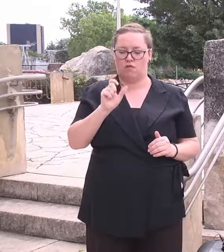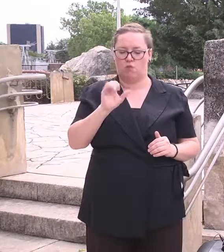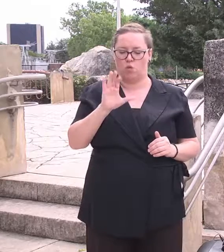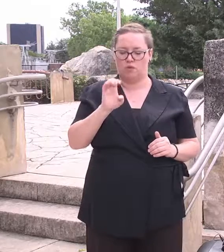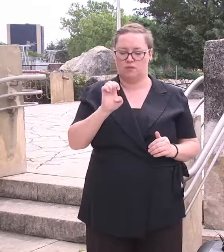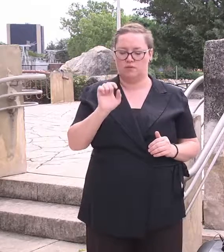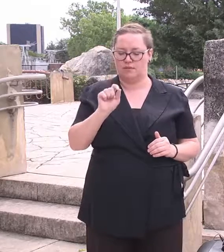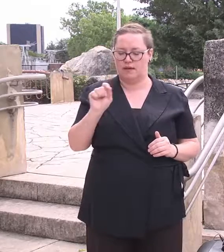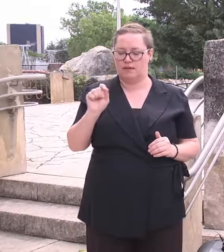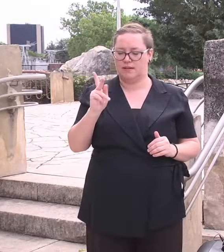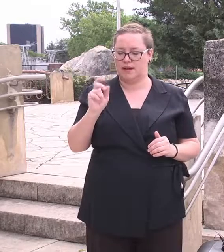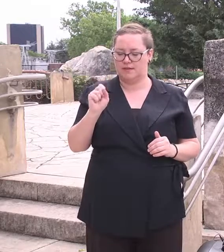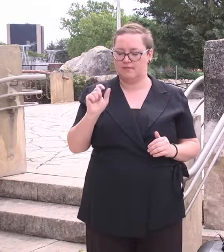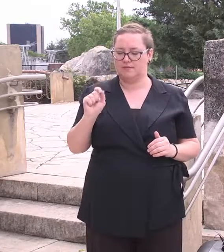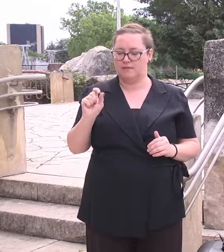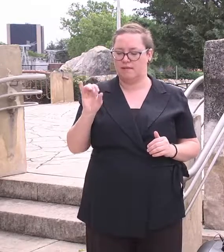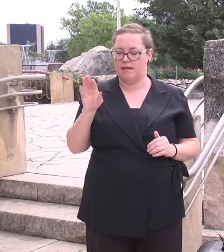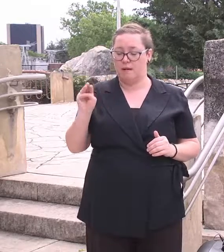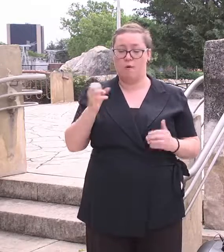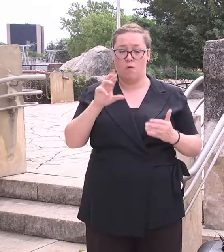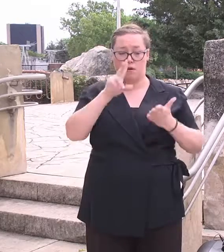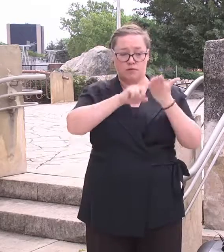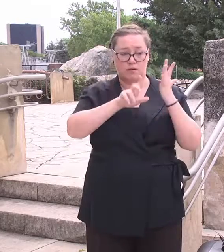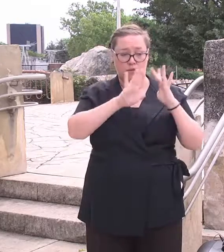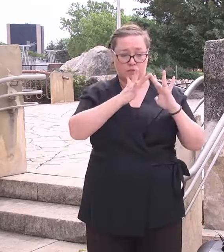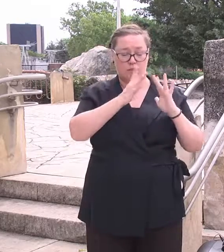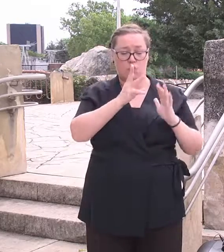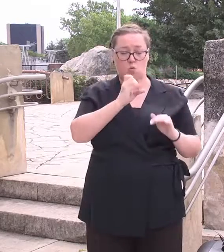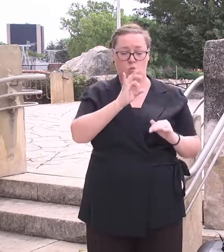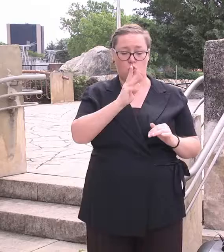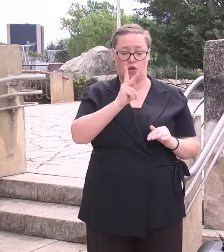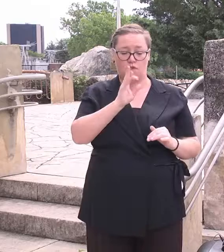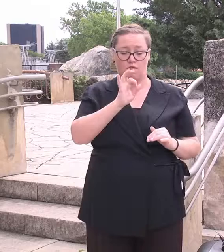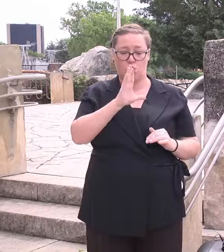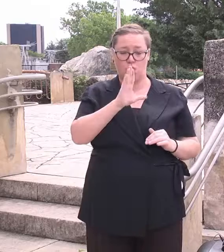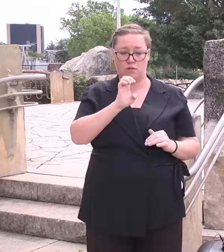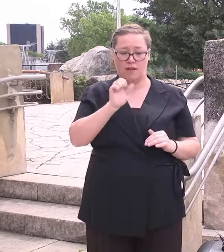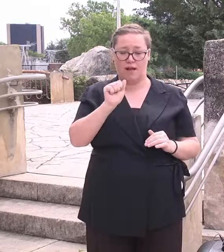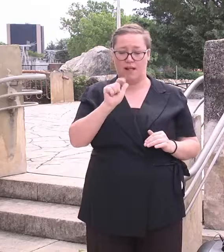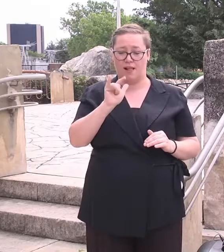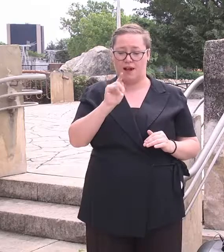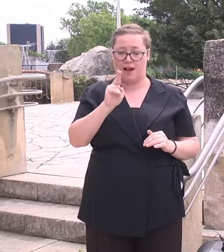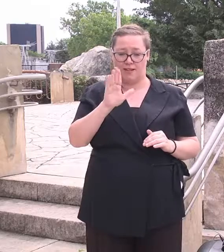website workforce alliance website but again we need more and more businesses to help us prepare